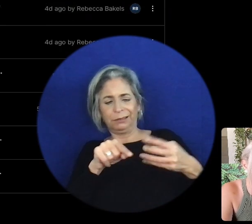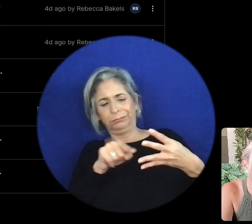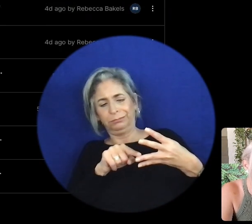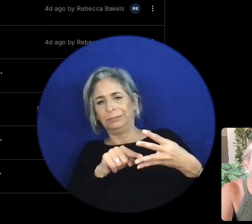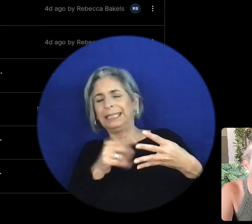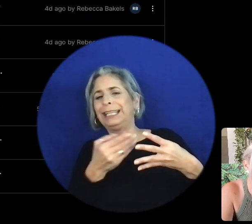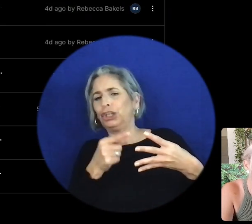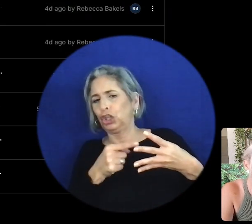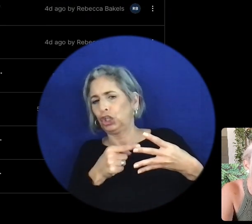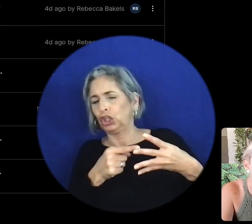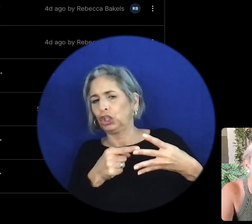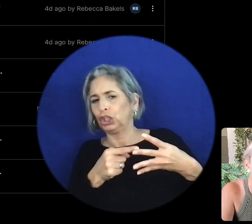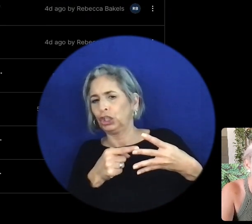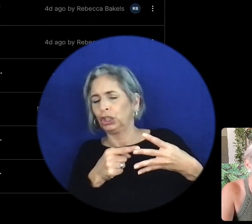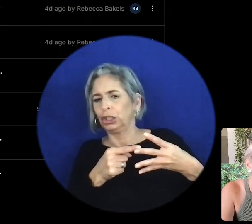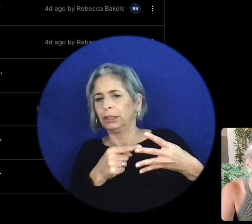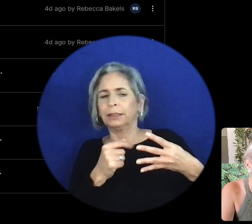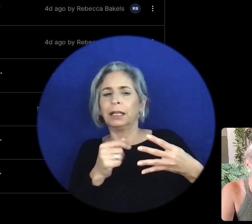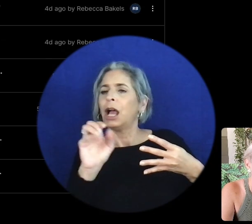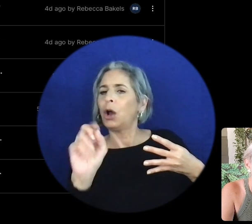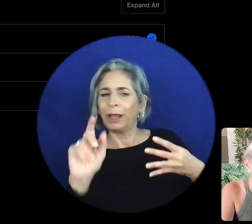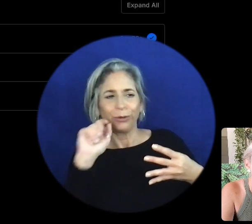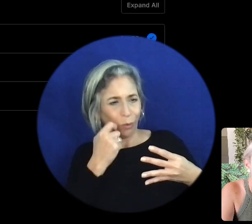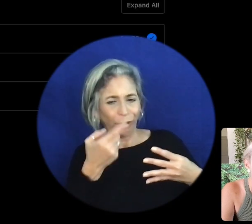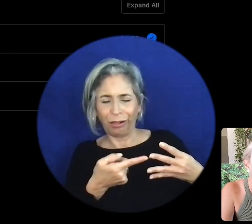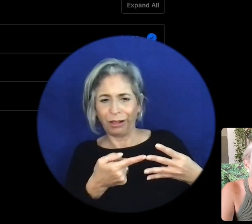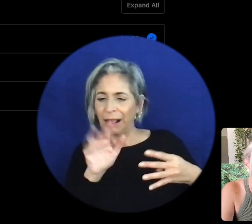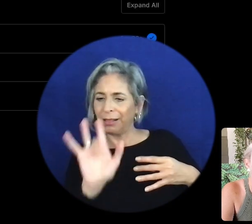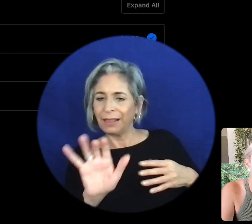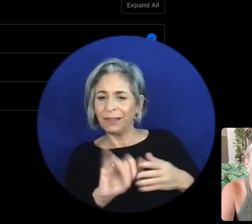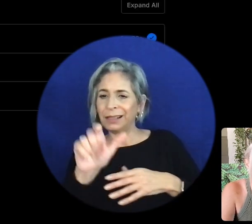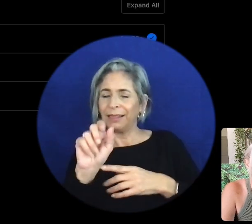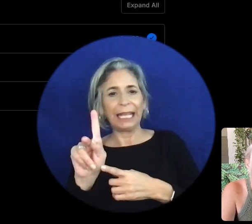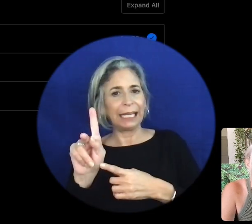Let's just go back to this one here. All right, cool.